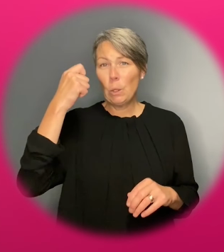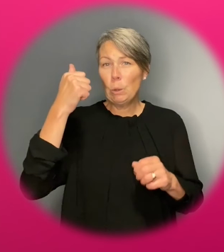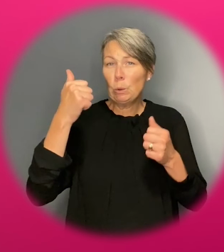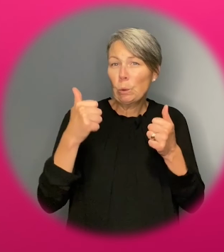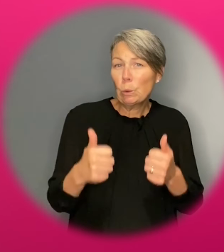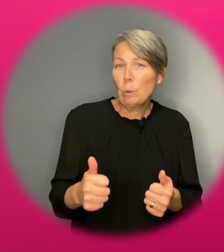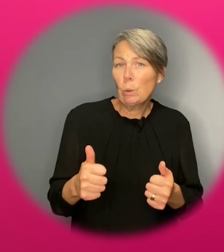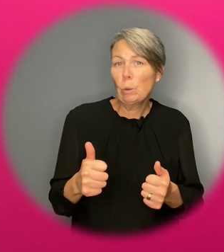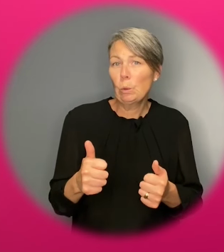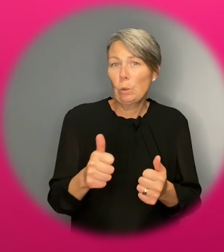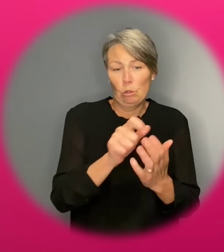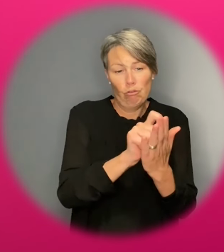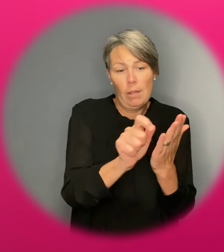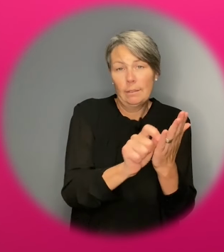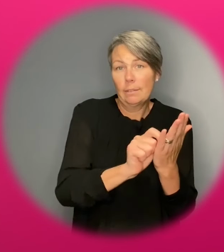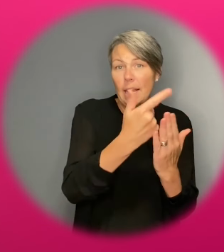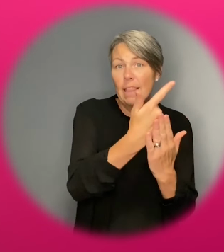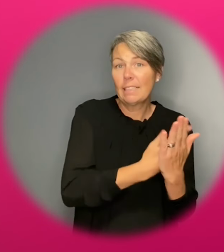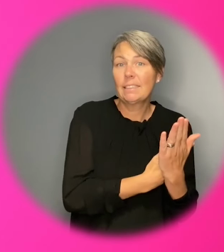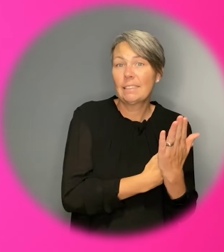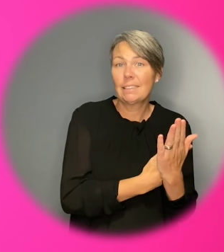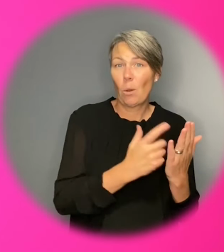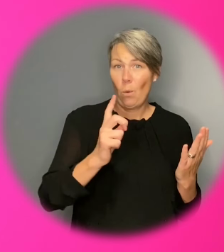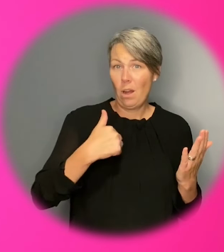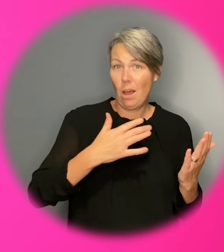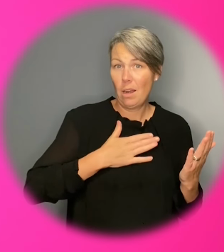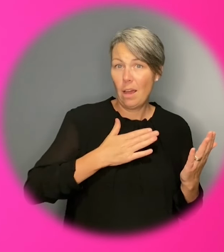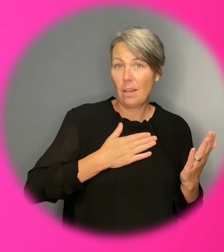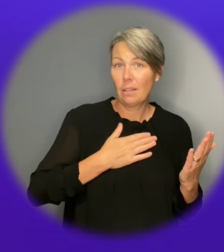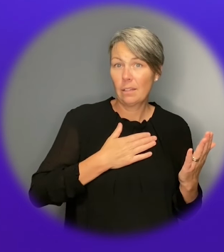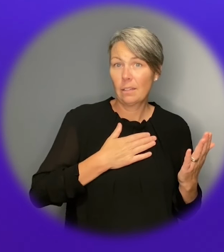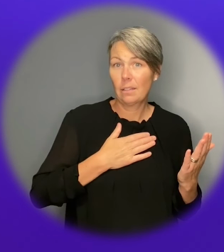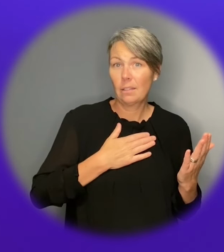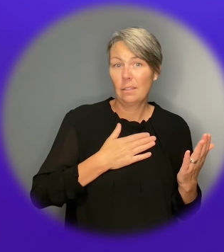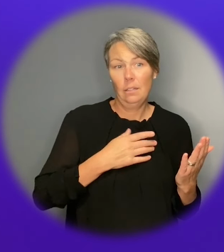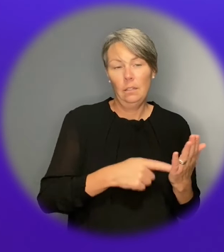write down a list of the kinds of things I like. It's a lifesaver. In my experience